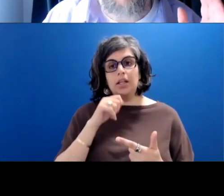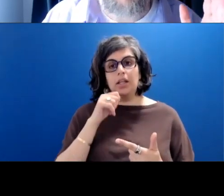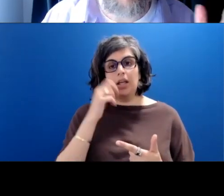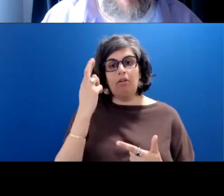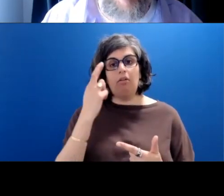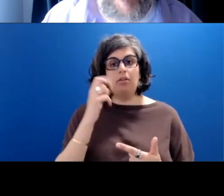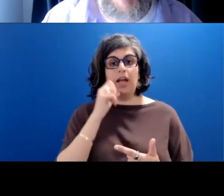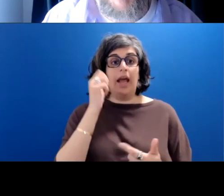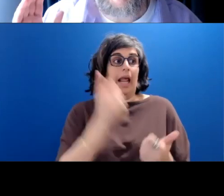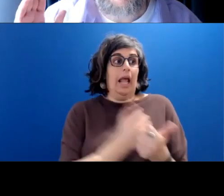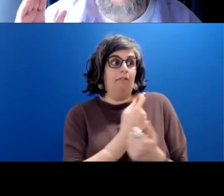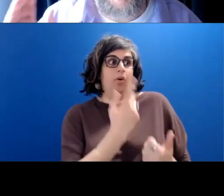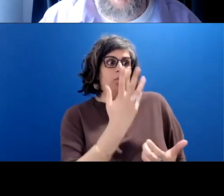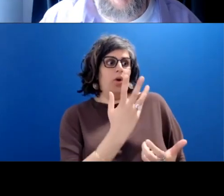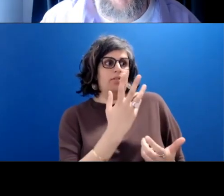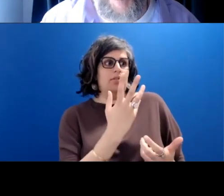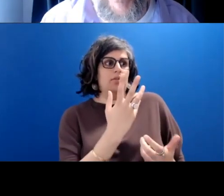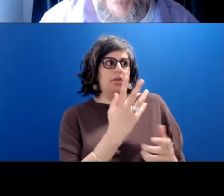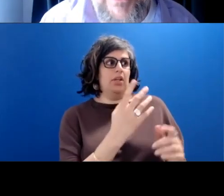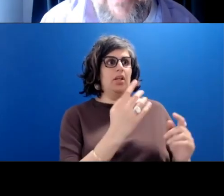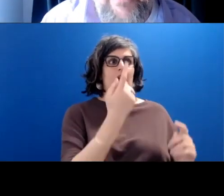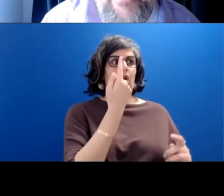from one box to another box.